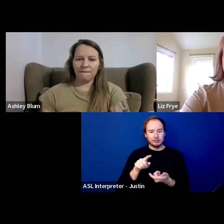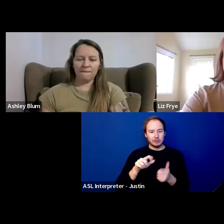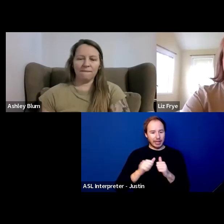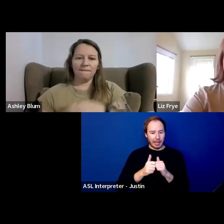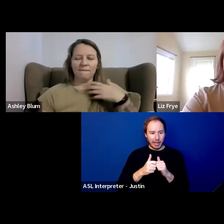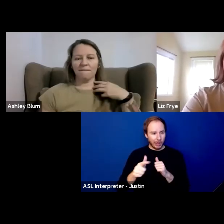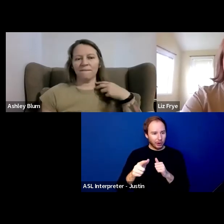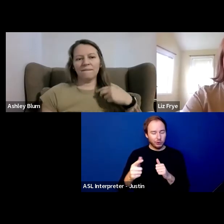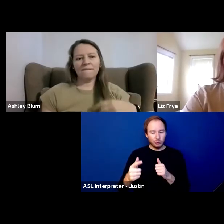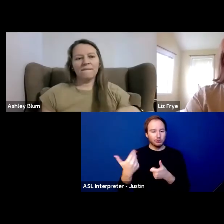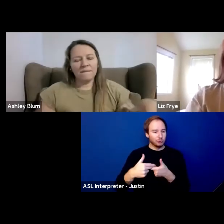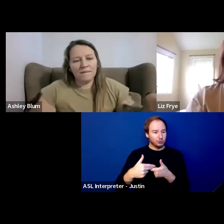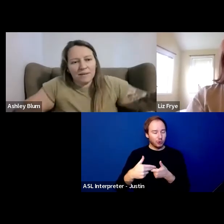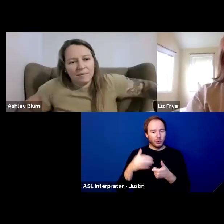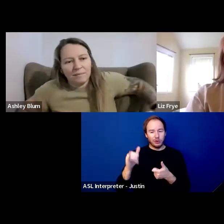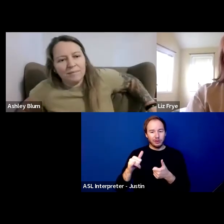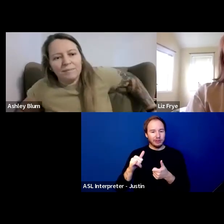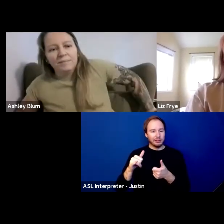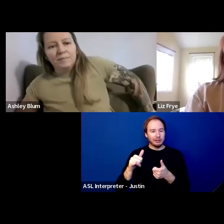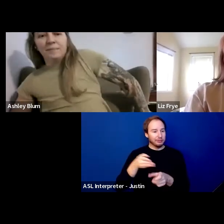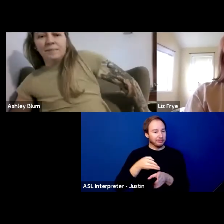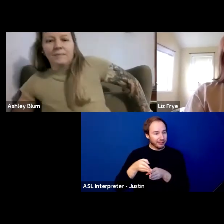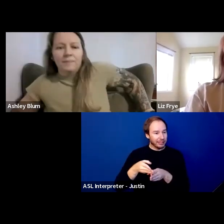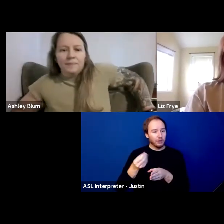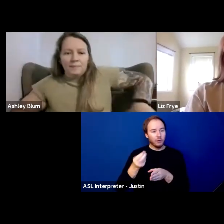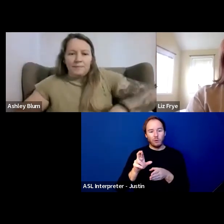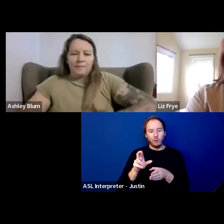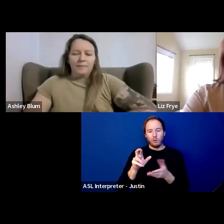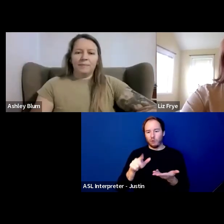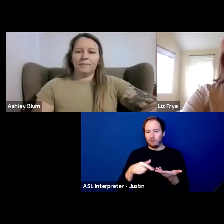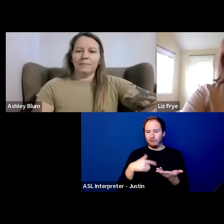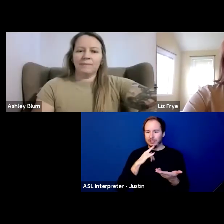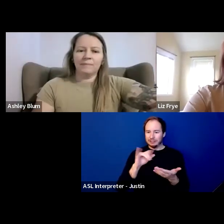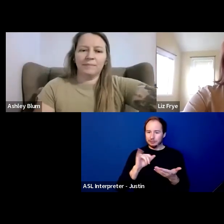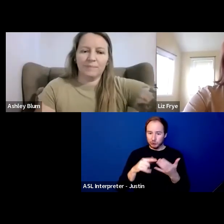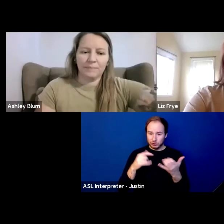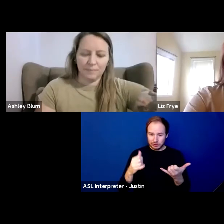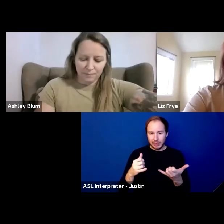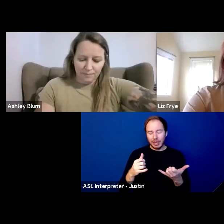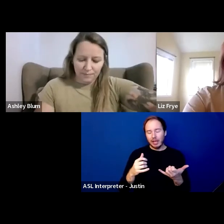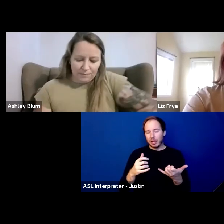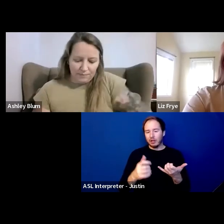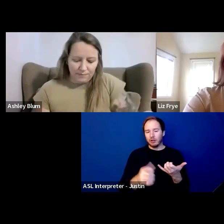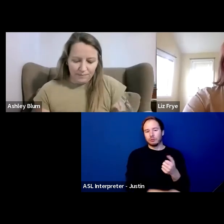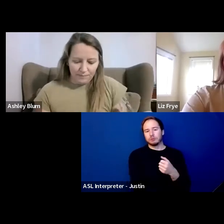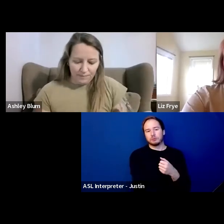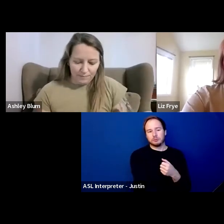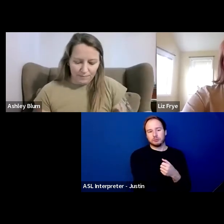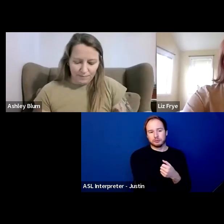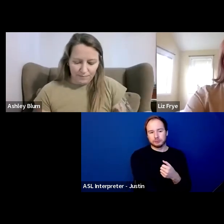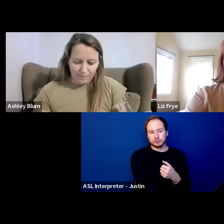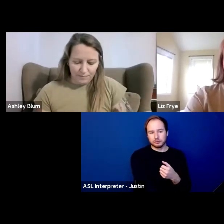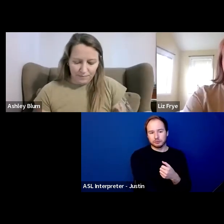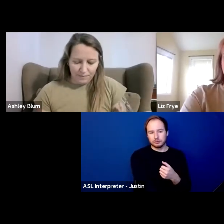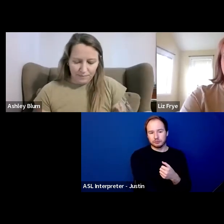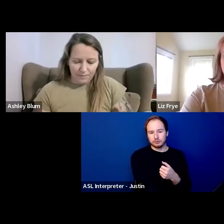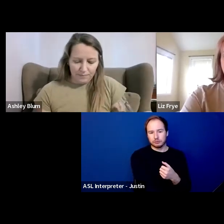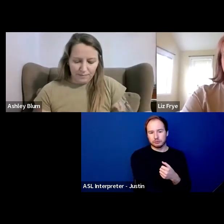or previous positions that you feel like are similar to what you're doing now, or have built to where you are now. And then just the sort of brief overview